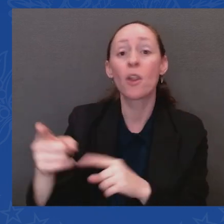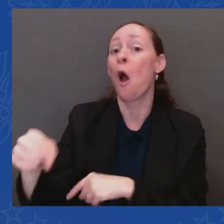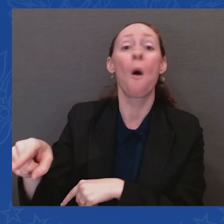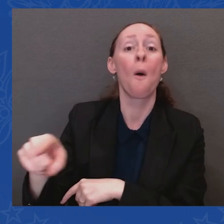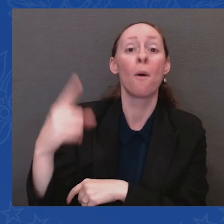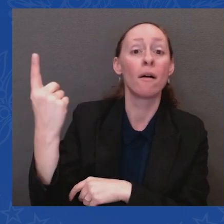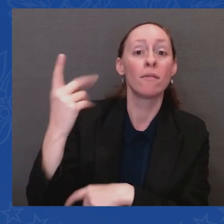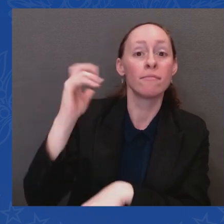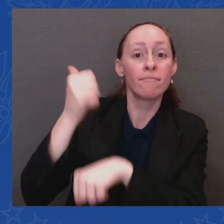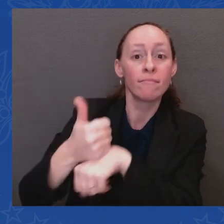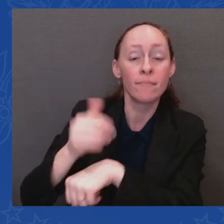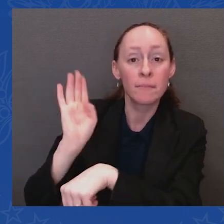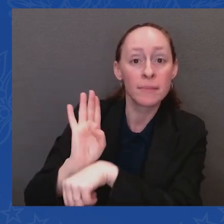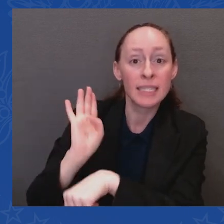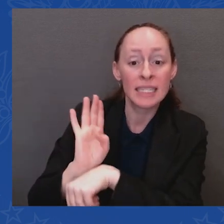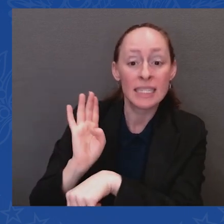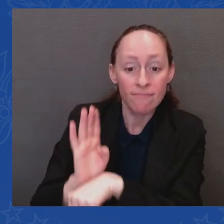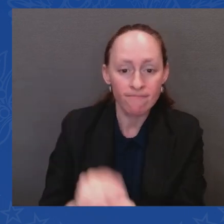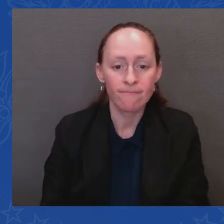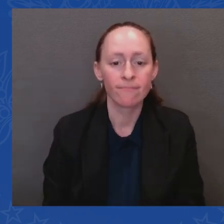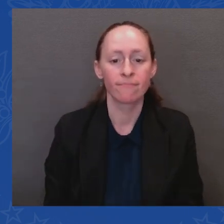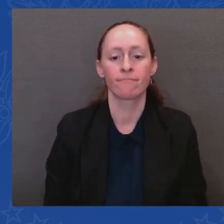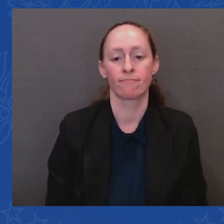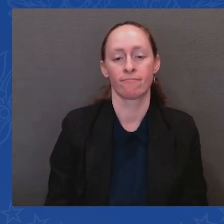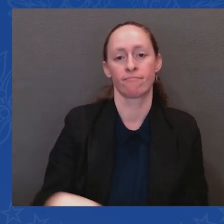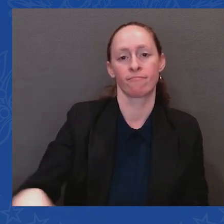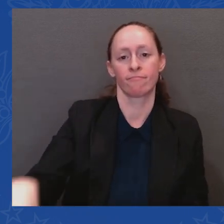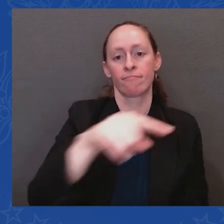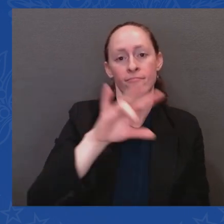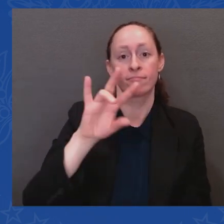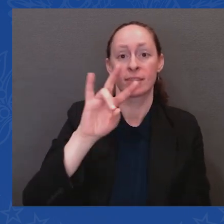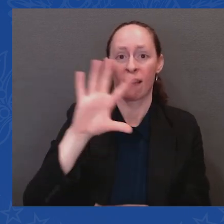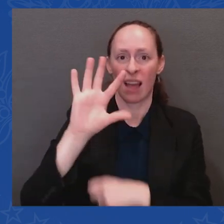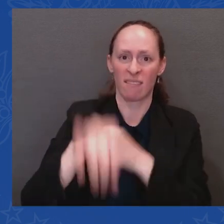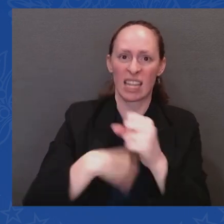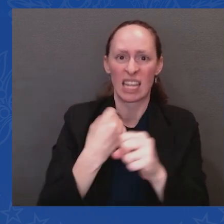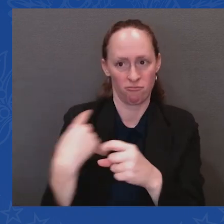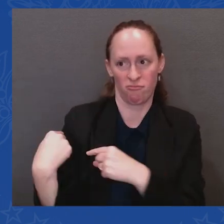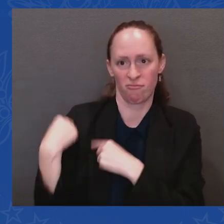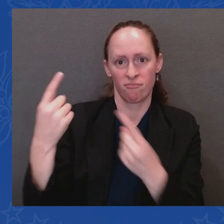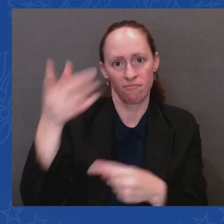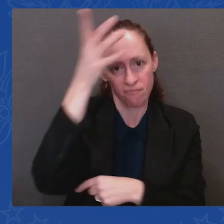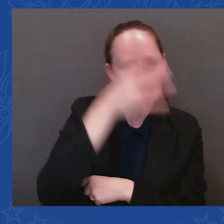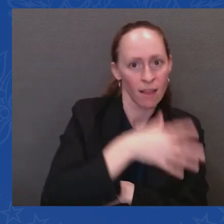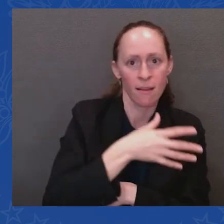75 years of women's integration into the military, and 50 years of an all-volunteer force,